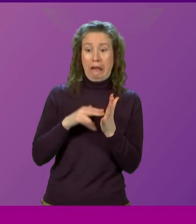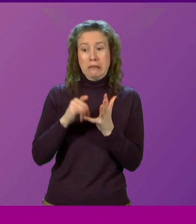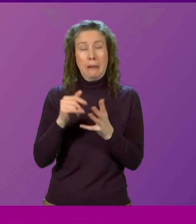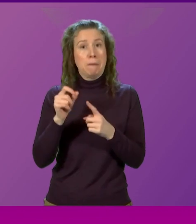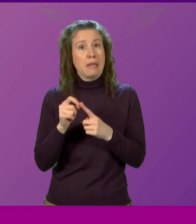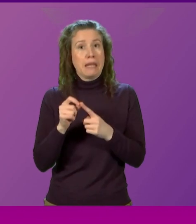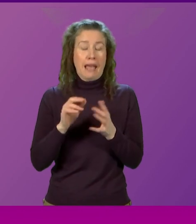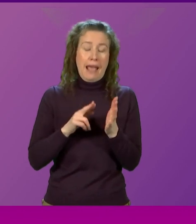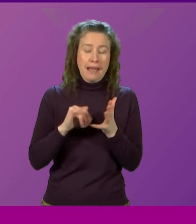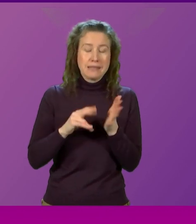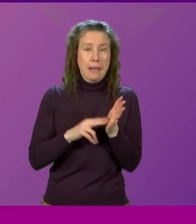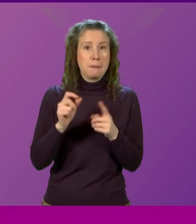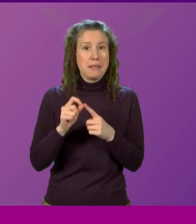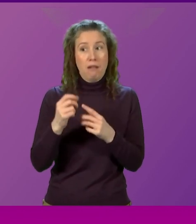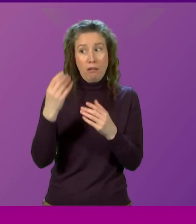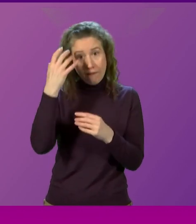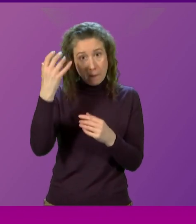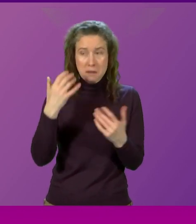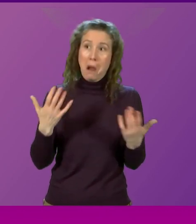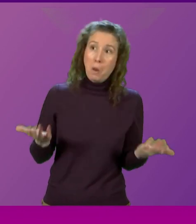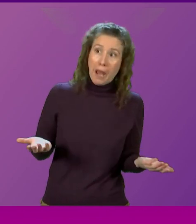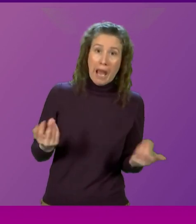Party Government, that is okay.